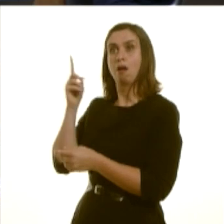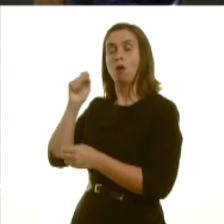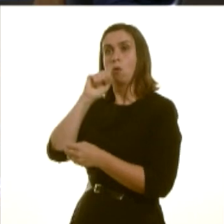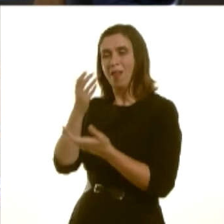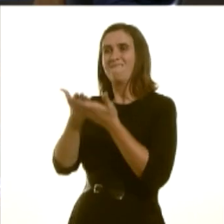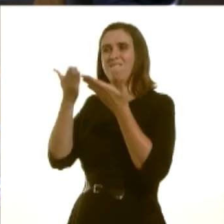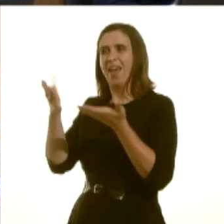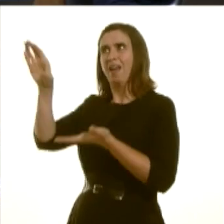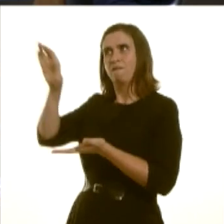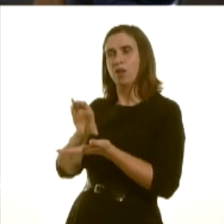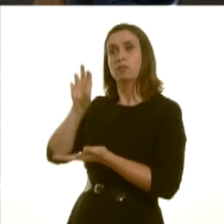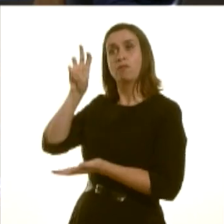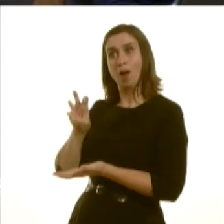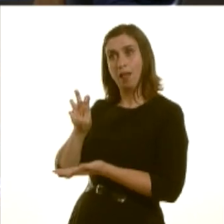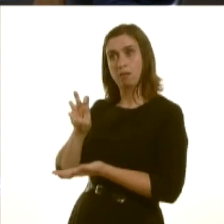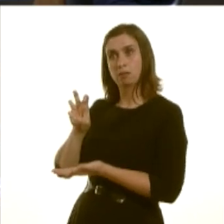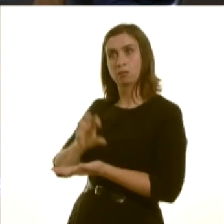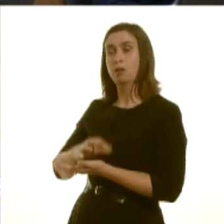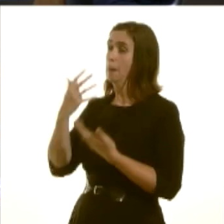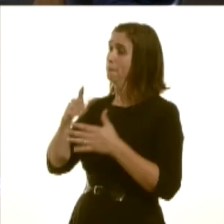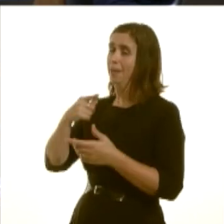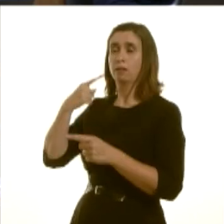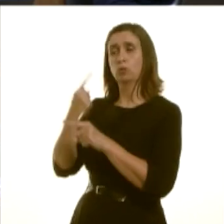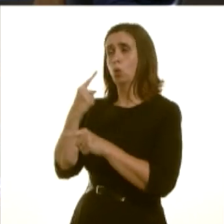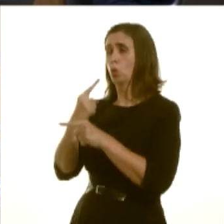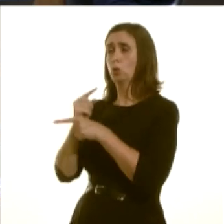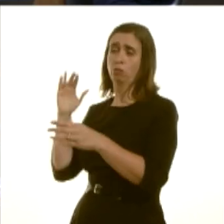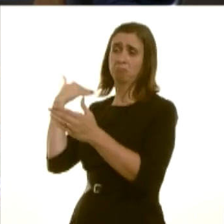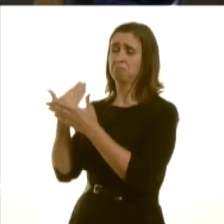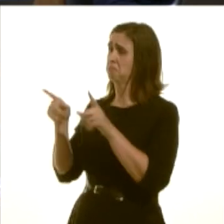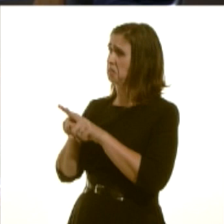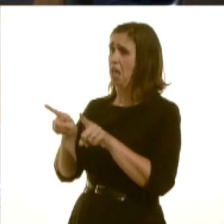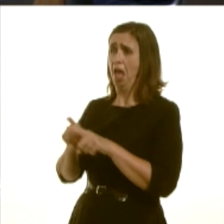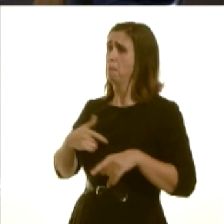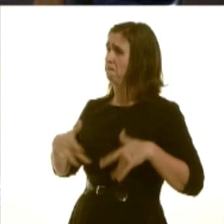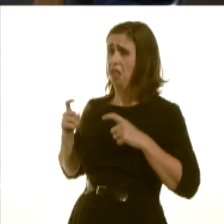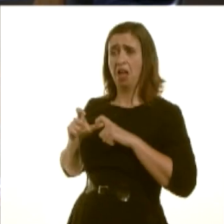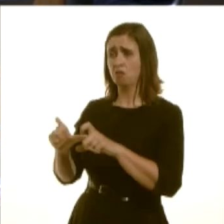said that publicly for some months and that position has not changed. That fits, indeed,